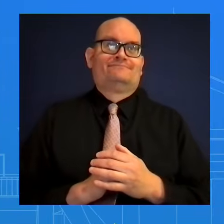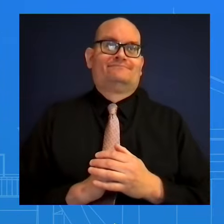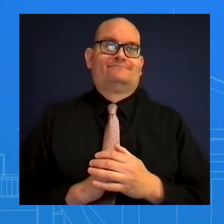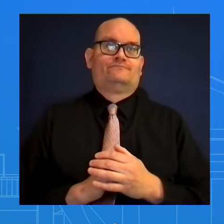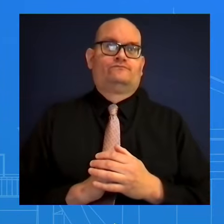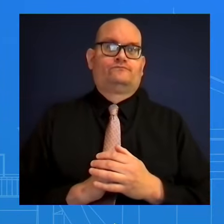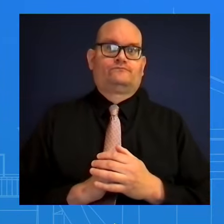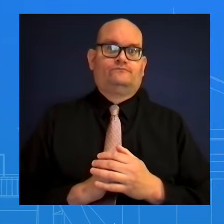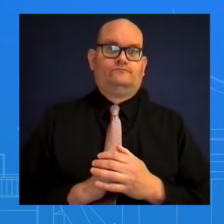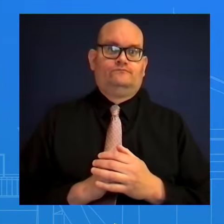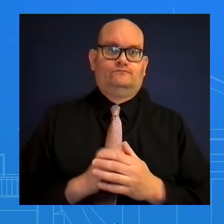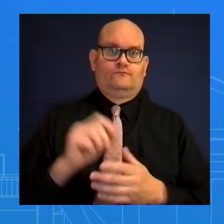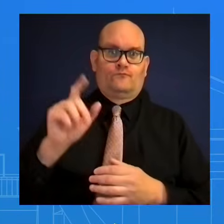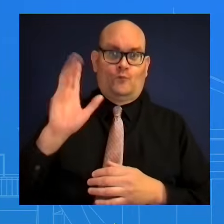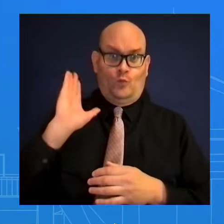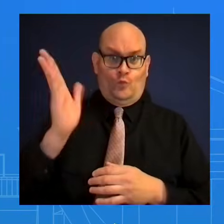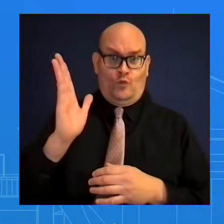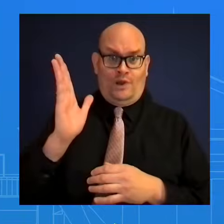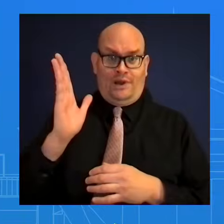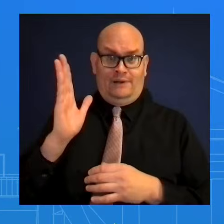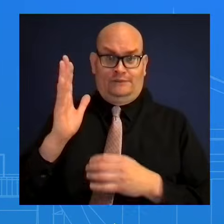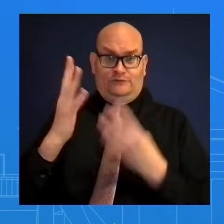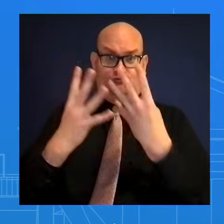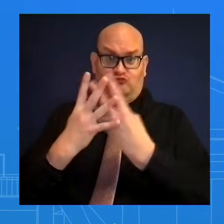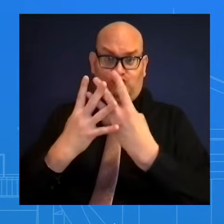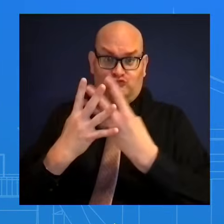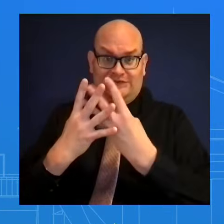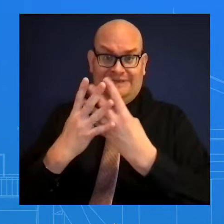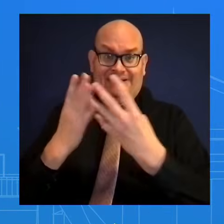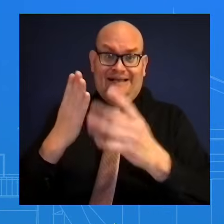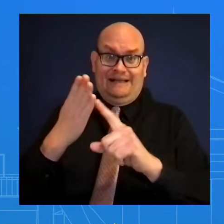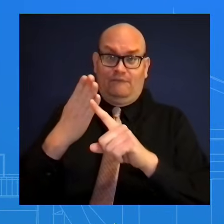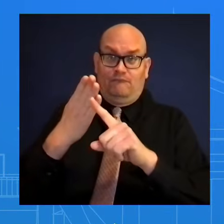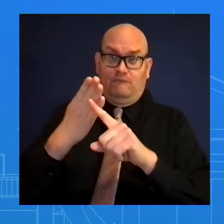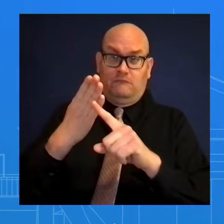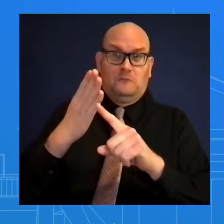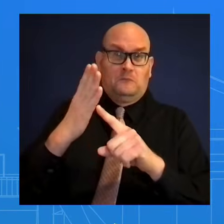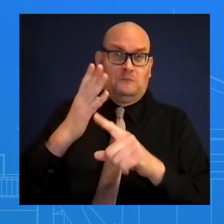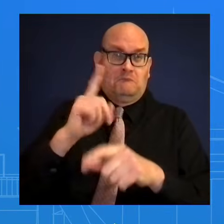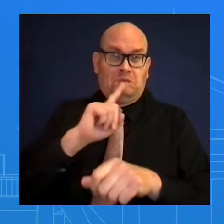and ending the pre-screening process? Ms. Jean-Pierre: There -- but, here's the thing: There is no -- there is no restriction. Every event is different.